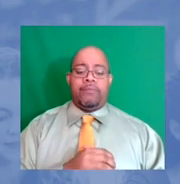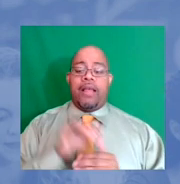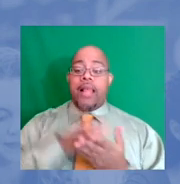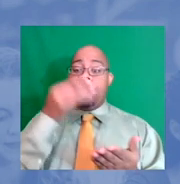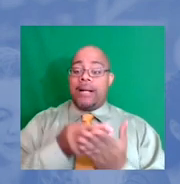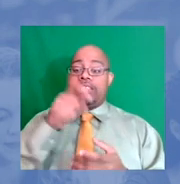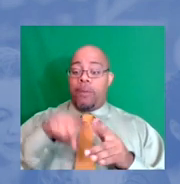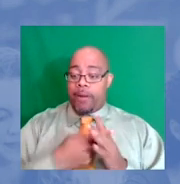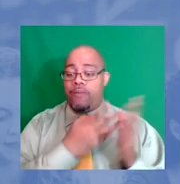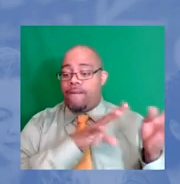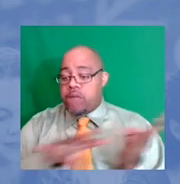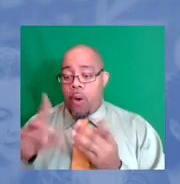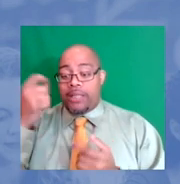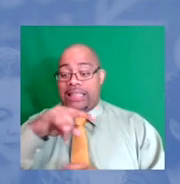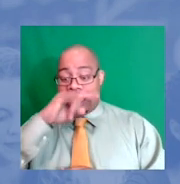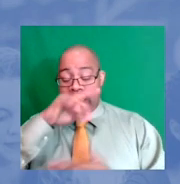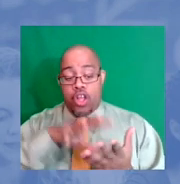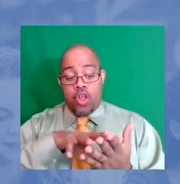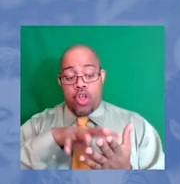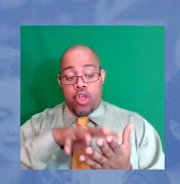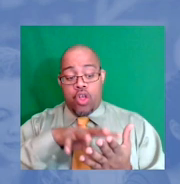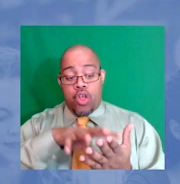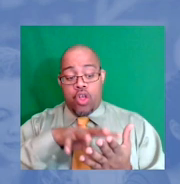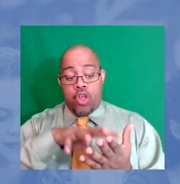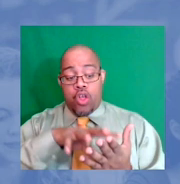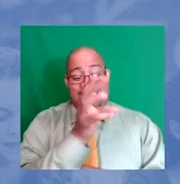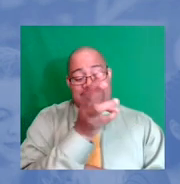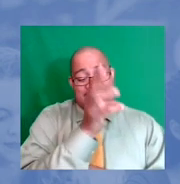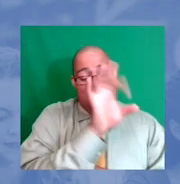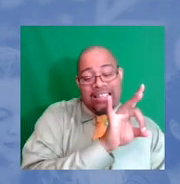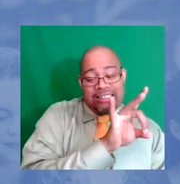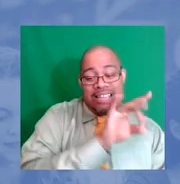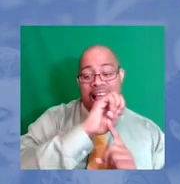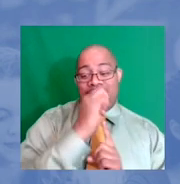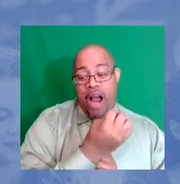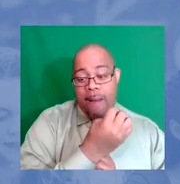KIDS LEARNING IN 1968 ENVIRONMENTS IS NOT HEALTHY.